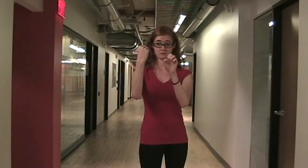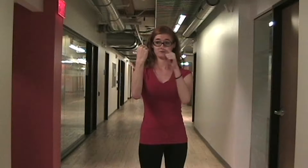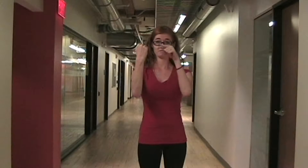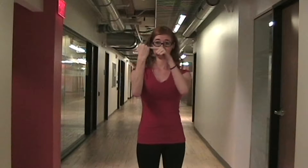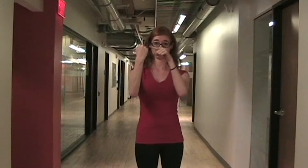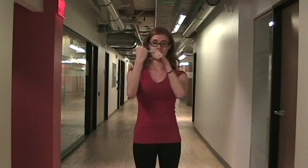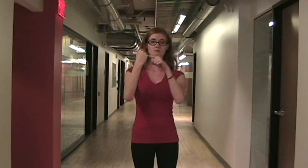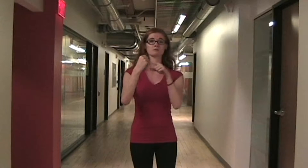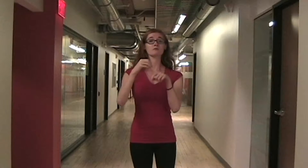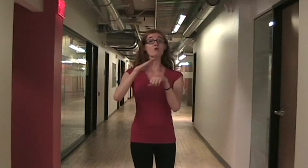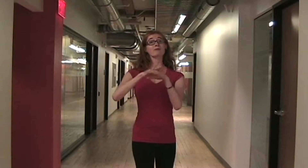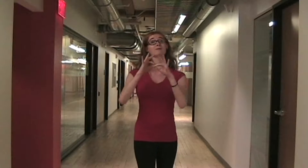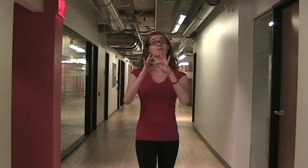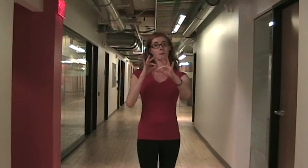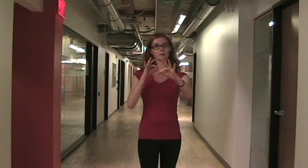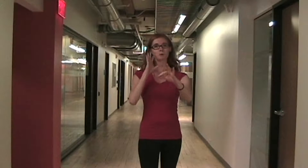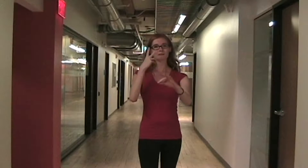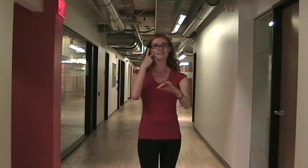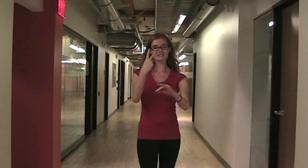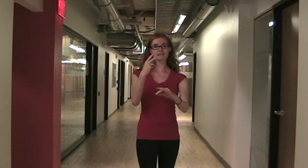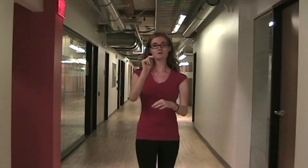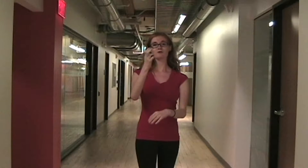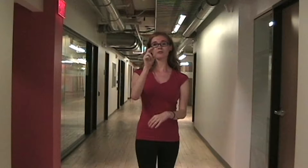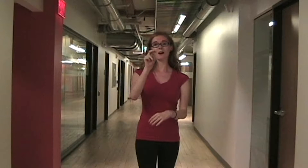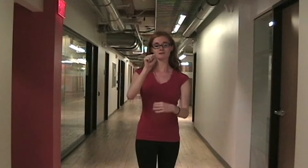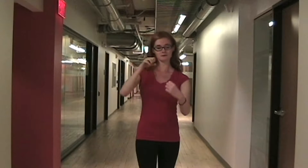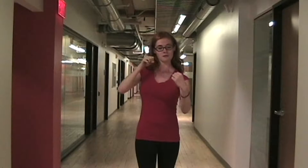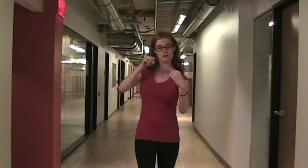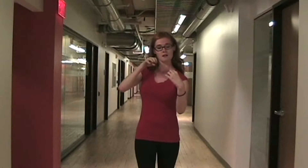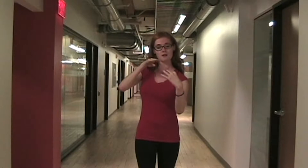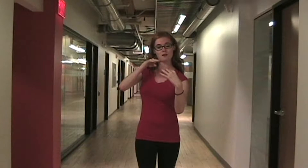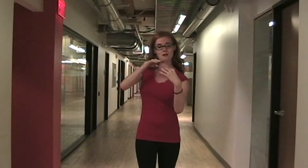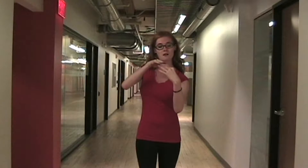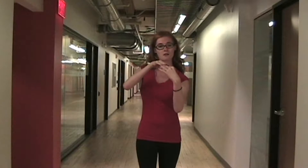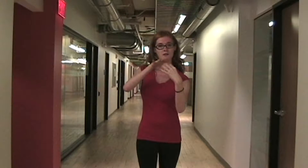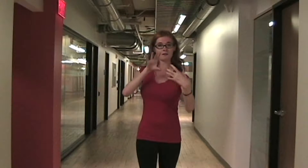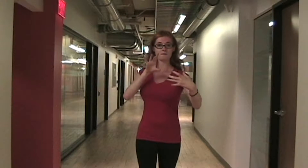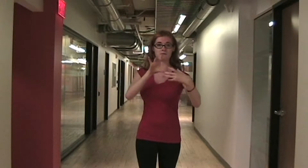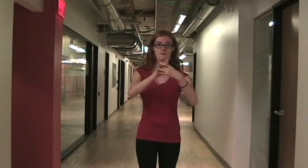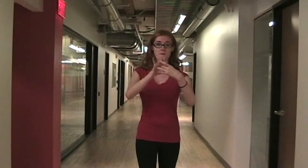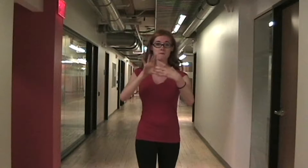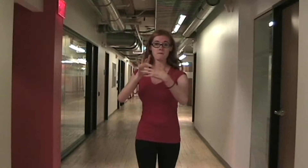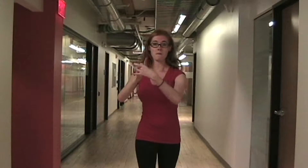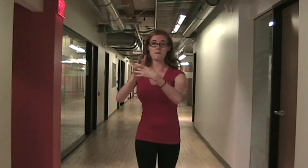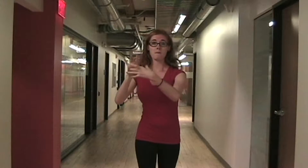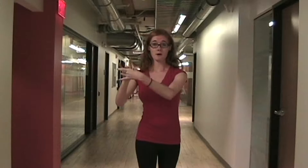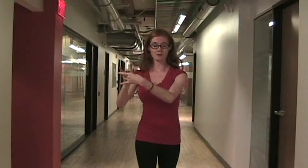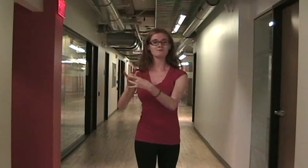On our Poly(vinyl-alcohol) fibers, growth cones of neurons will bond with each other, as they are forward extensions of the axonal navigation of the neuron.